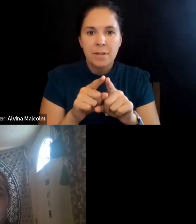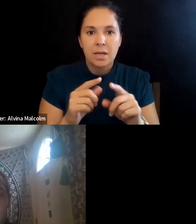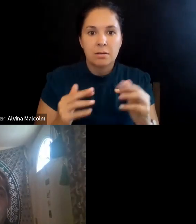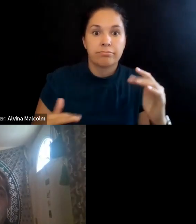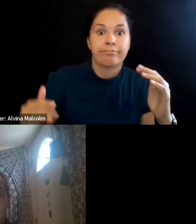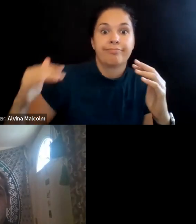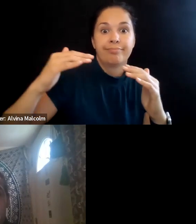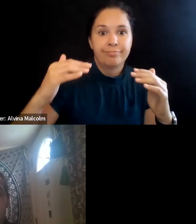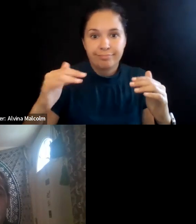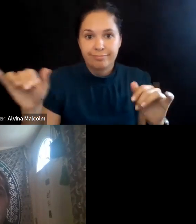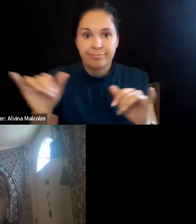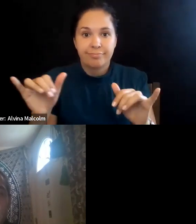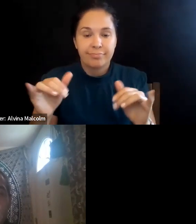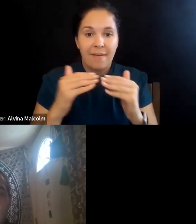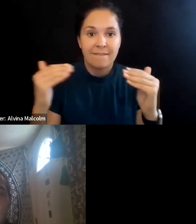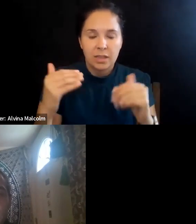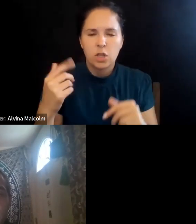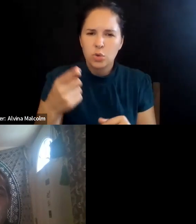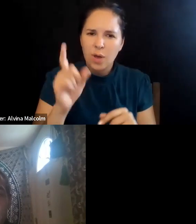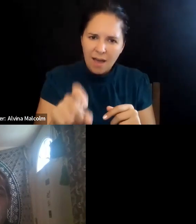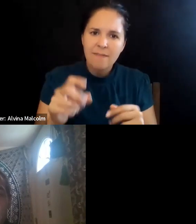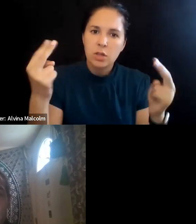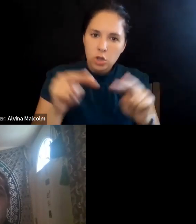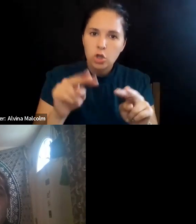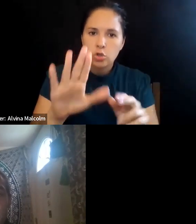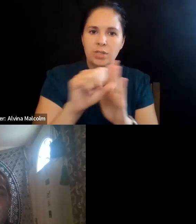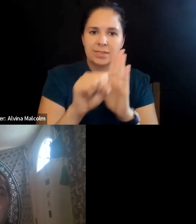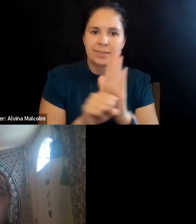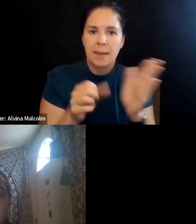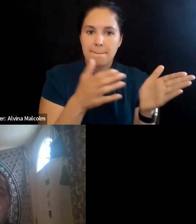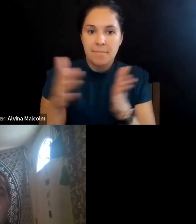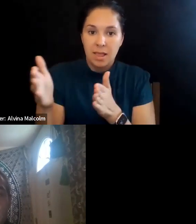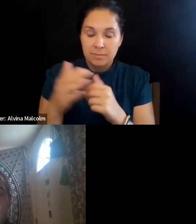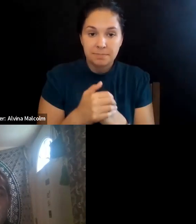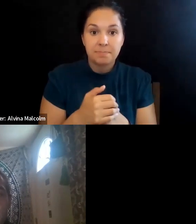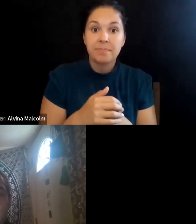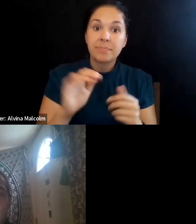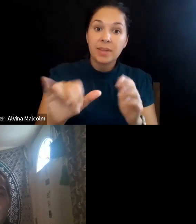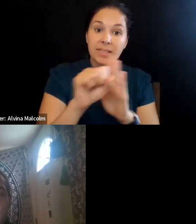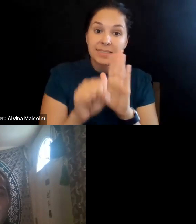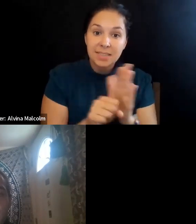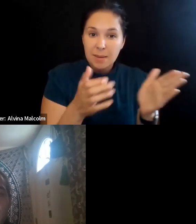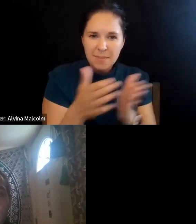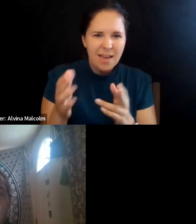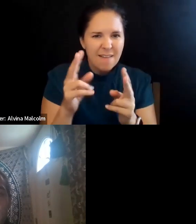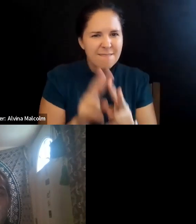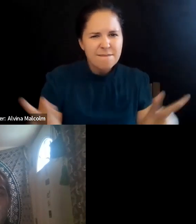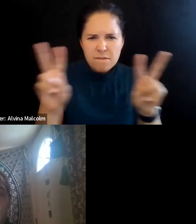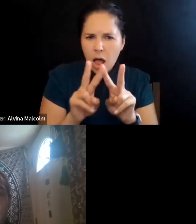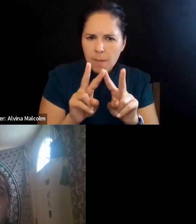don't -- fires. It can happen but it's not -- it doesn't raise to the same level. This is where you have to